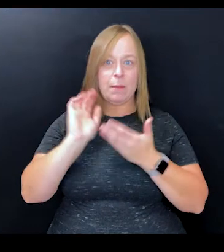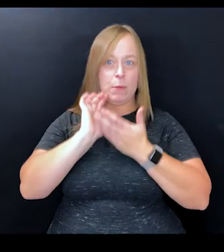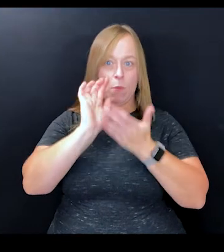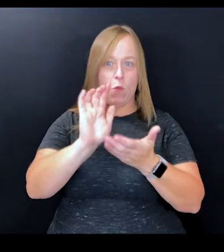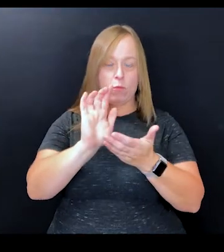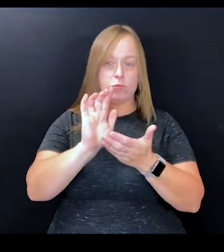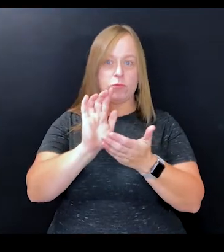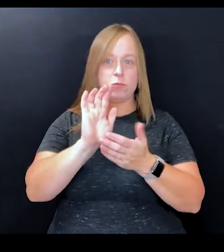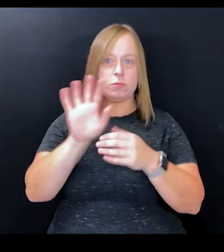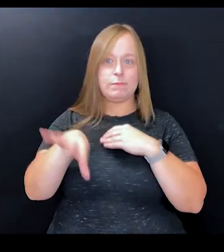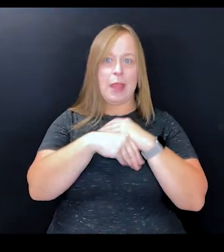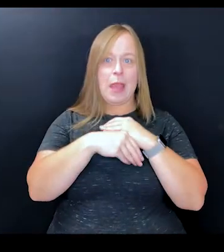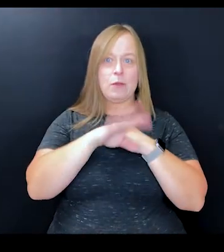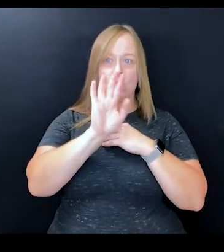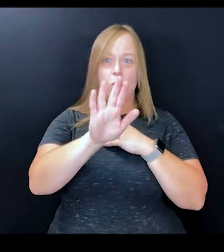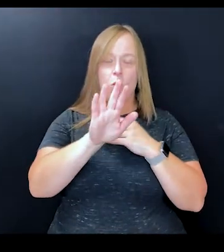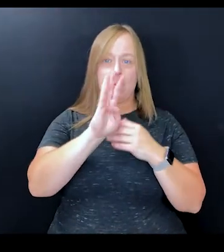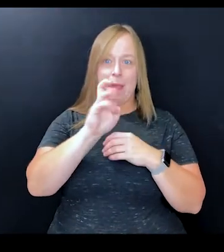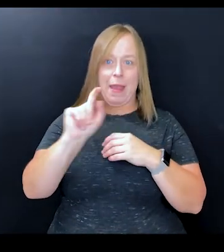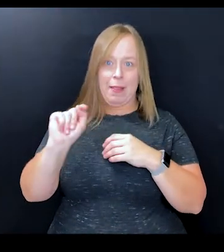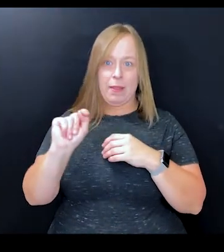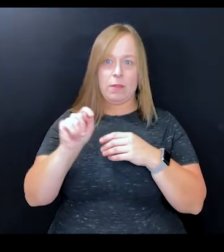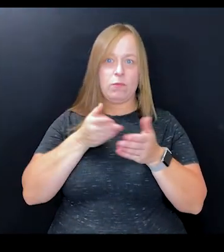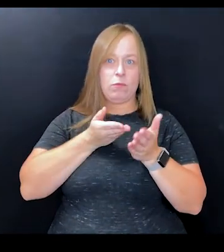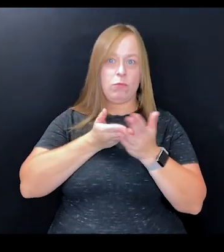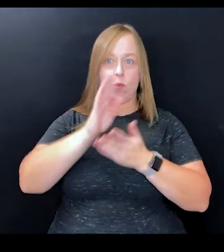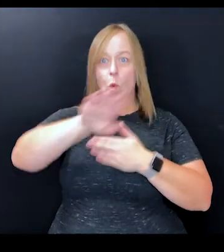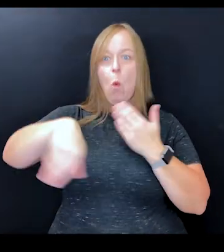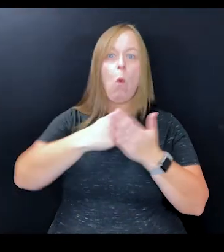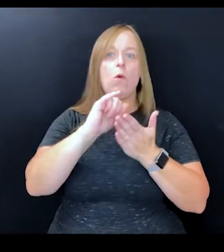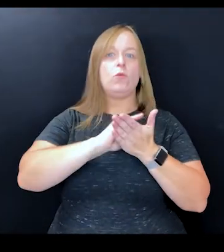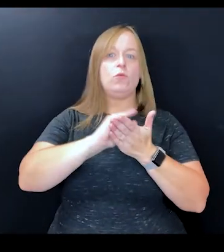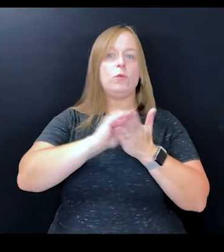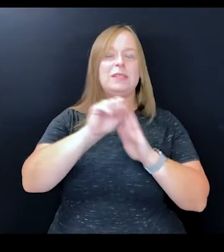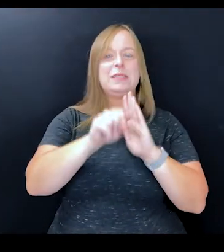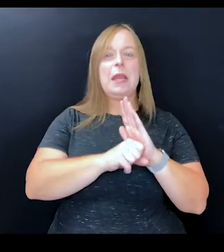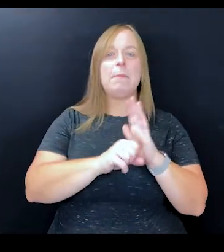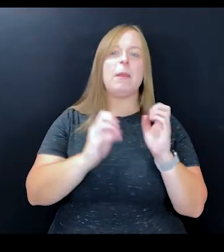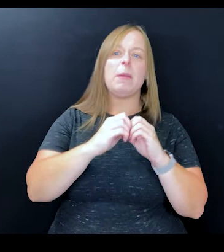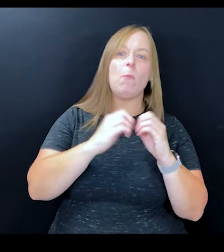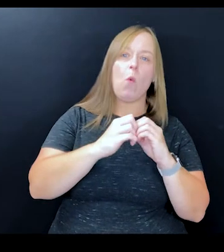that will be on your ballot throughout New York state. Depending on where you live, there may be more,